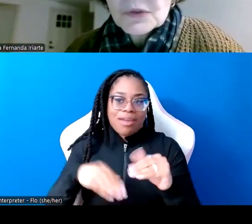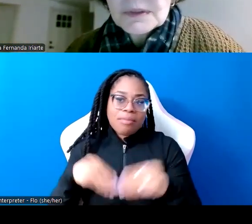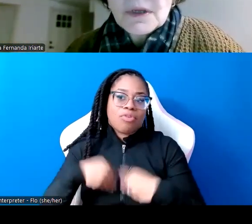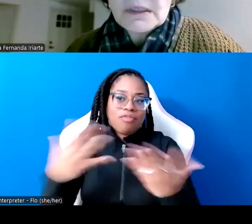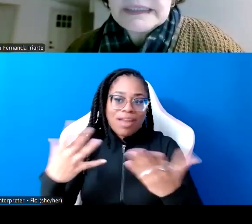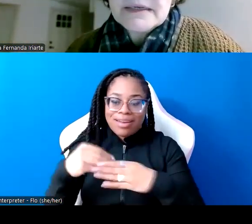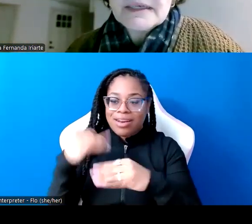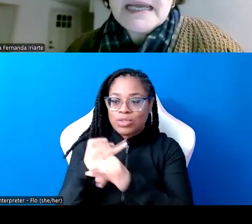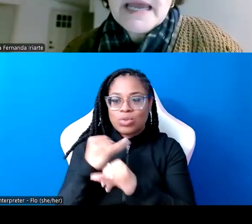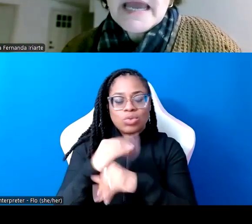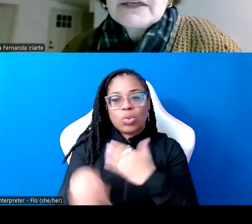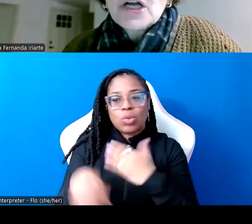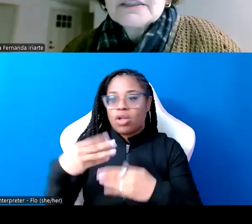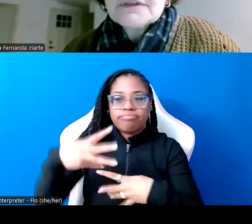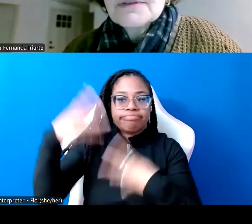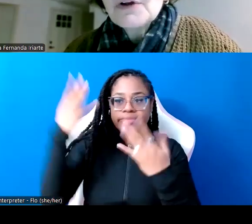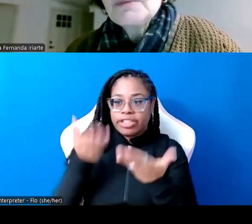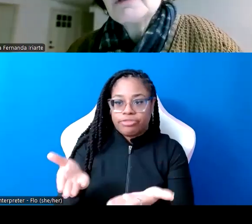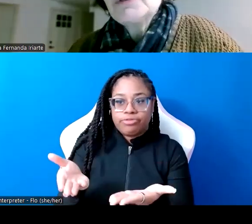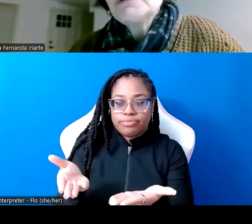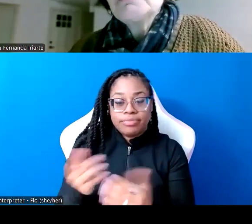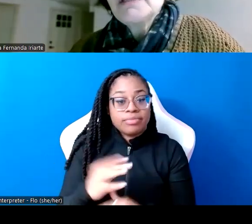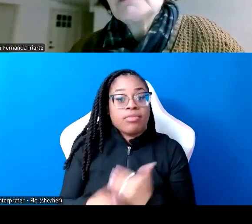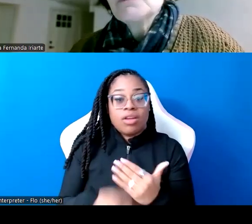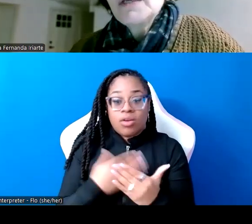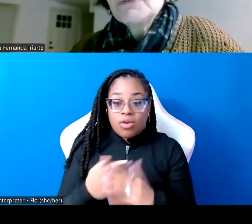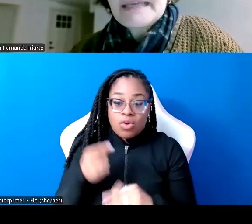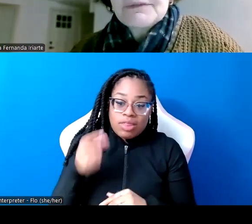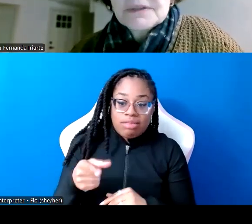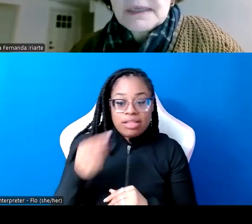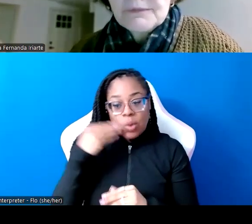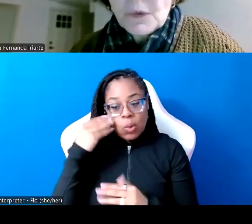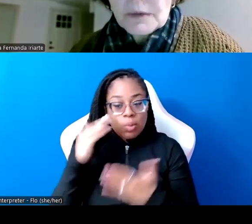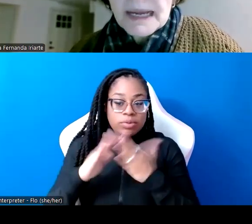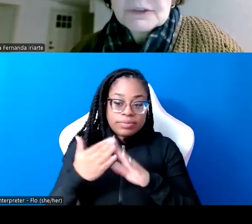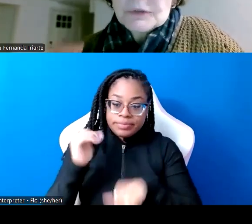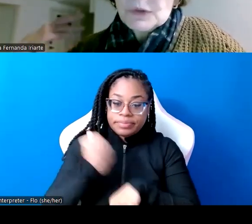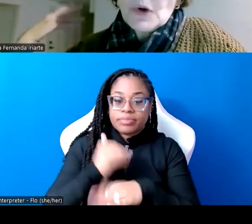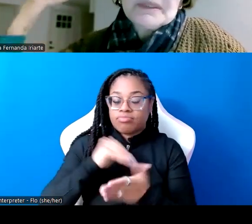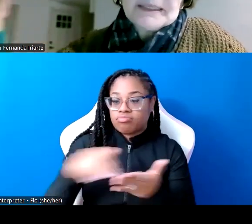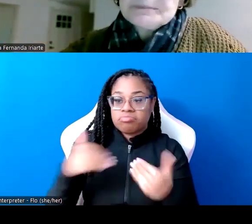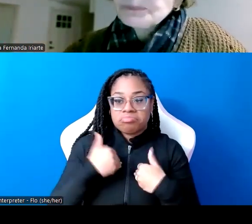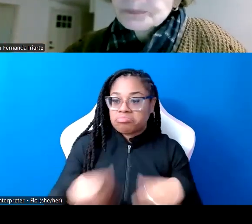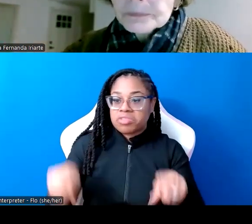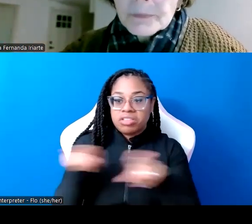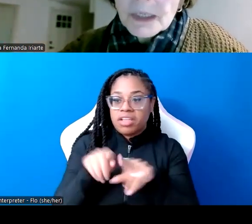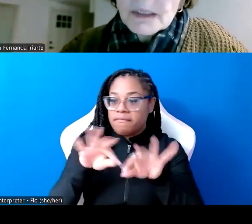So it's all here. And all of these Home and Community-Based waivers have the same format. So if you open up